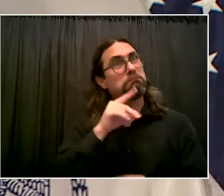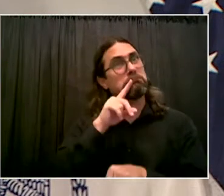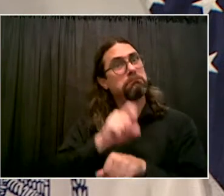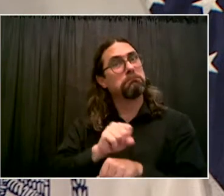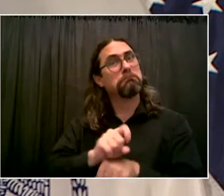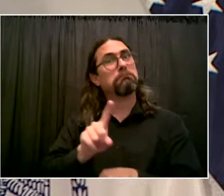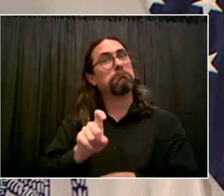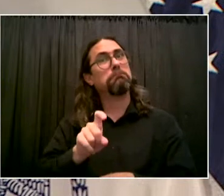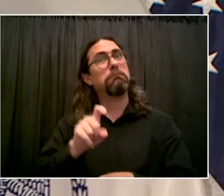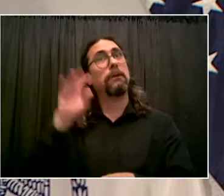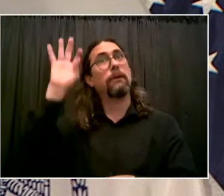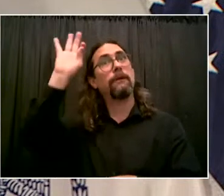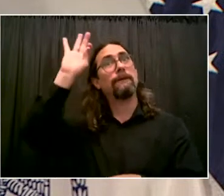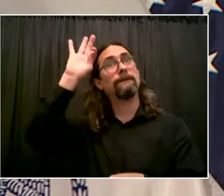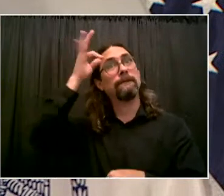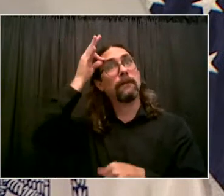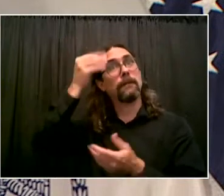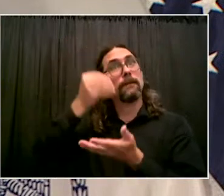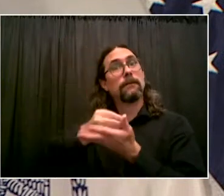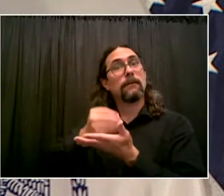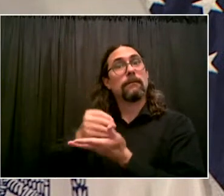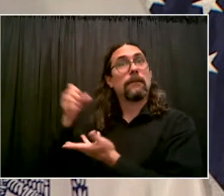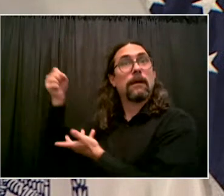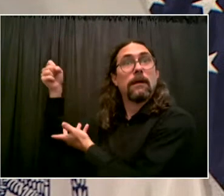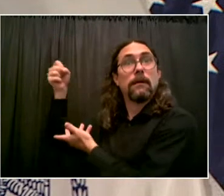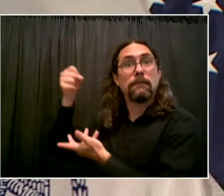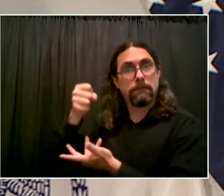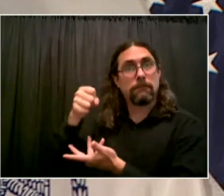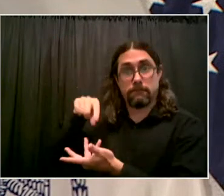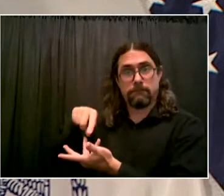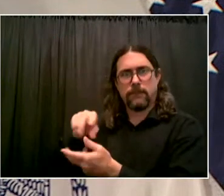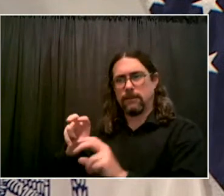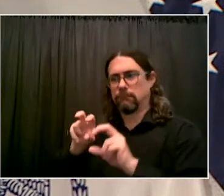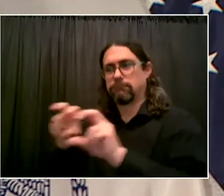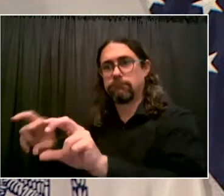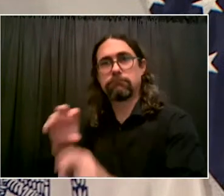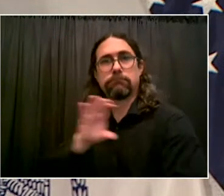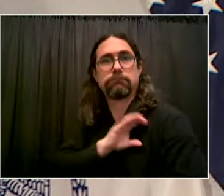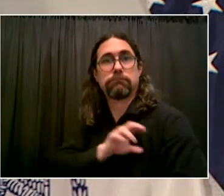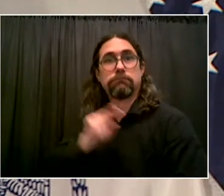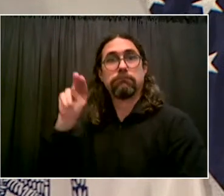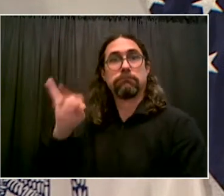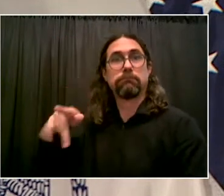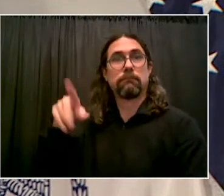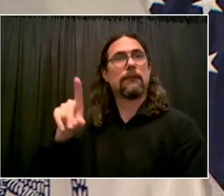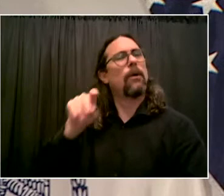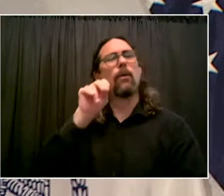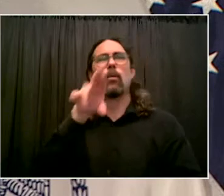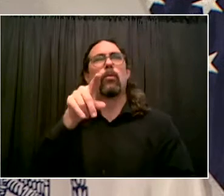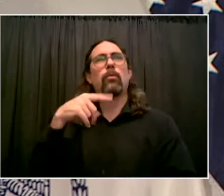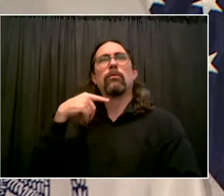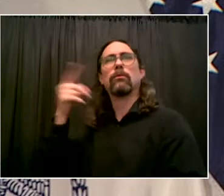FOR NYPD ENHANCEMENT? WHAT YOUR RESPONSES TO CRITICISM FROM